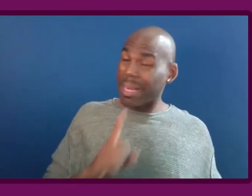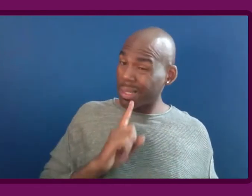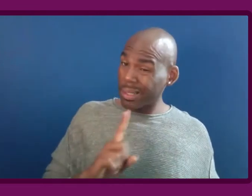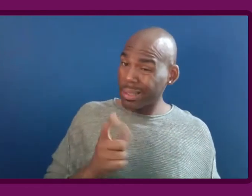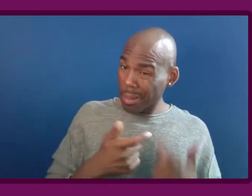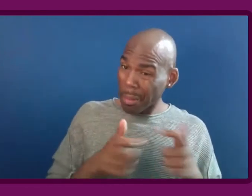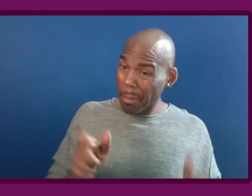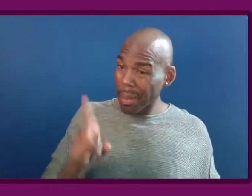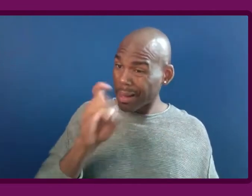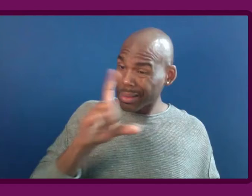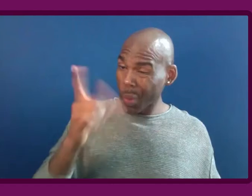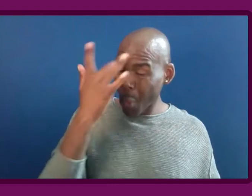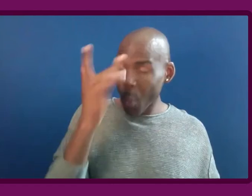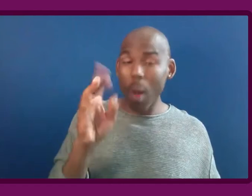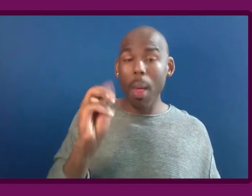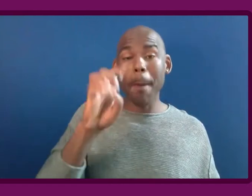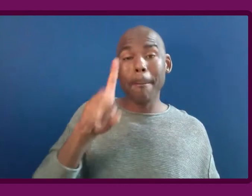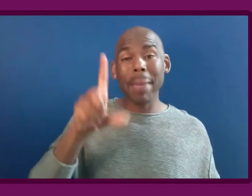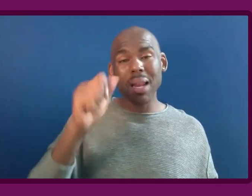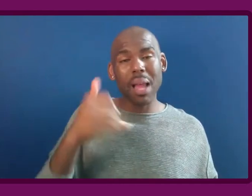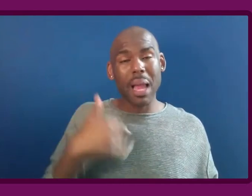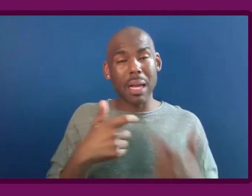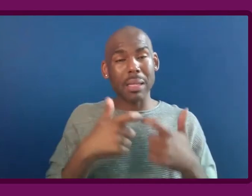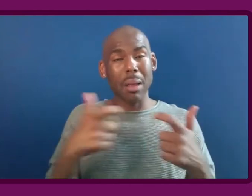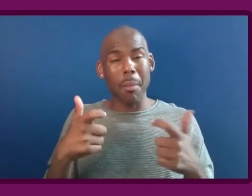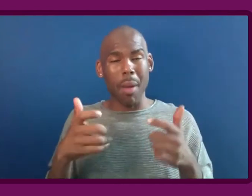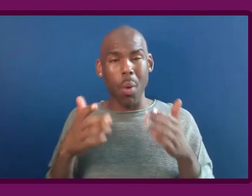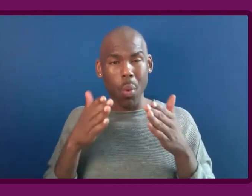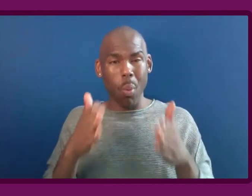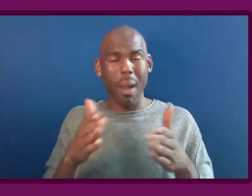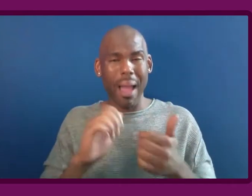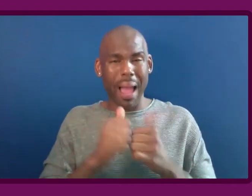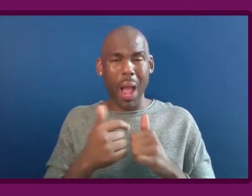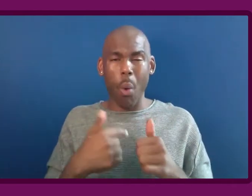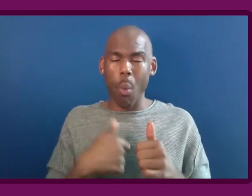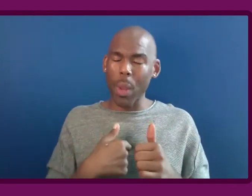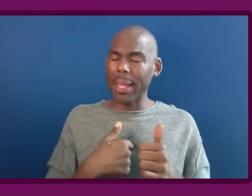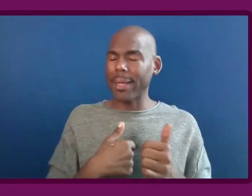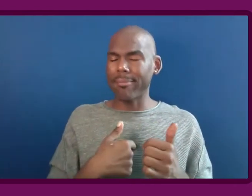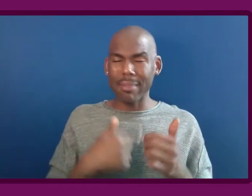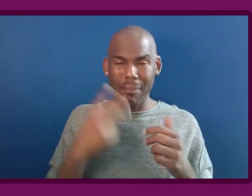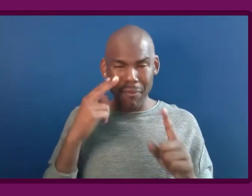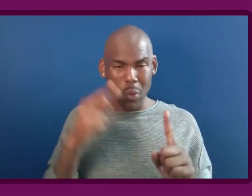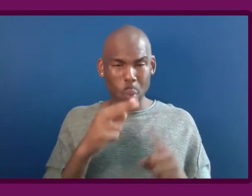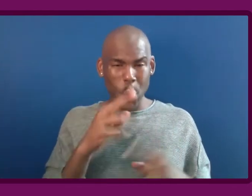because the media has such a profound effect the way that we view the world, nature versus nurture,